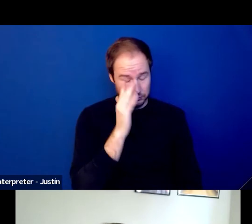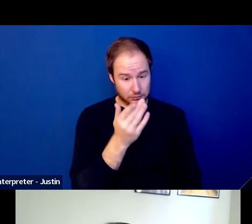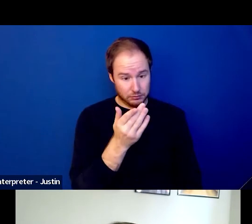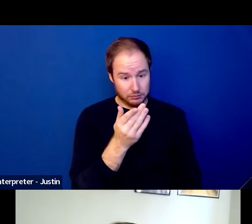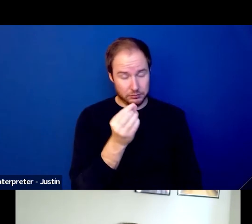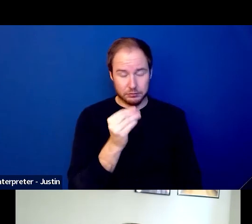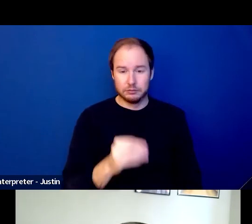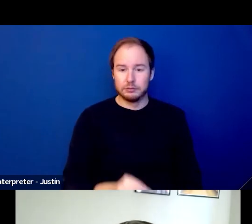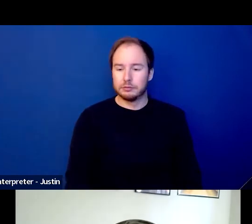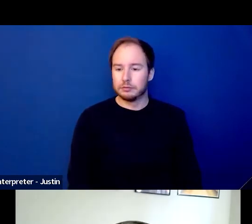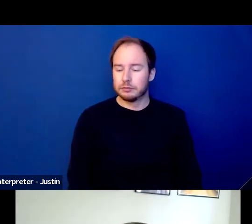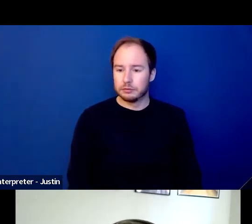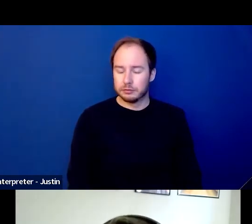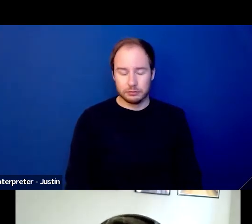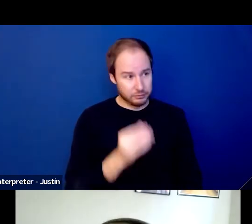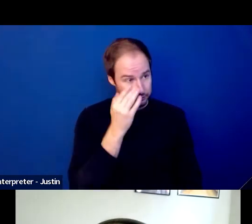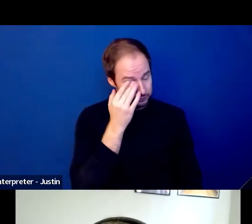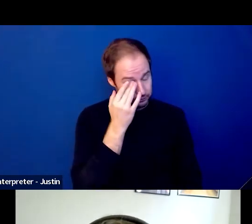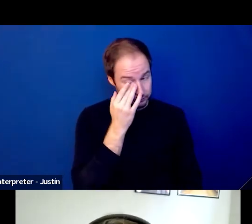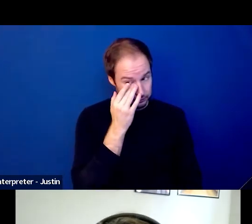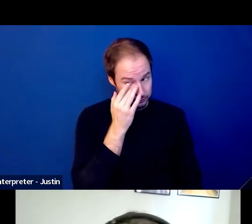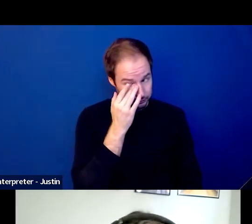for how to navigate that space.